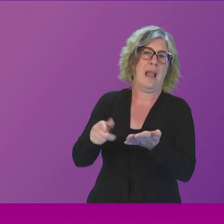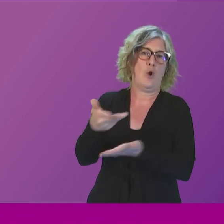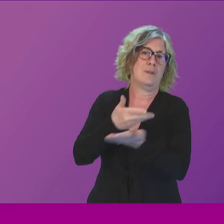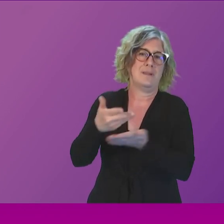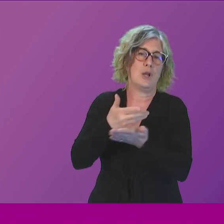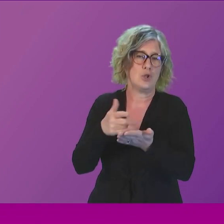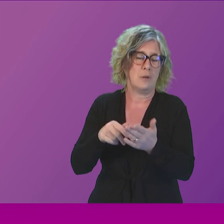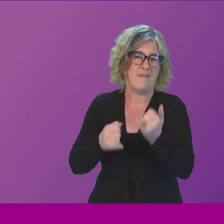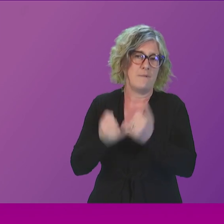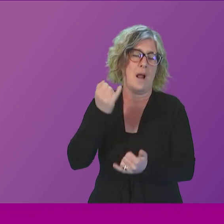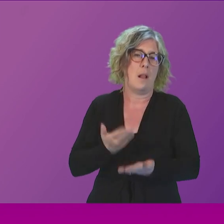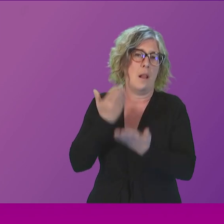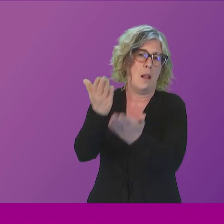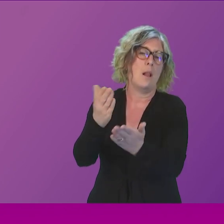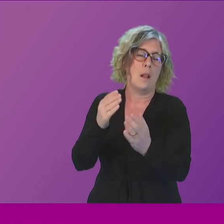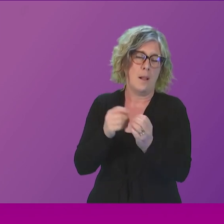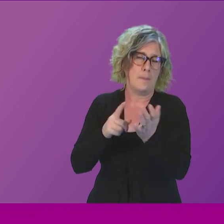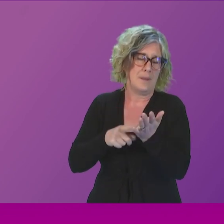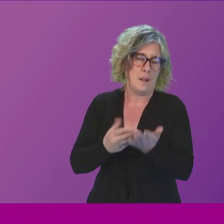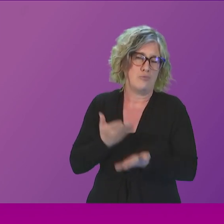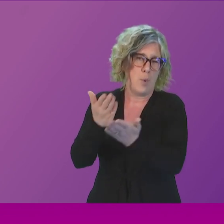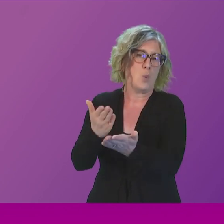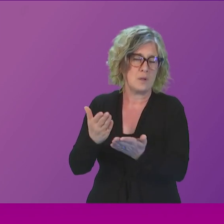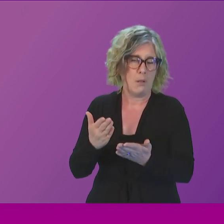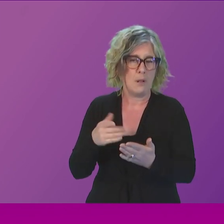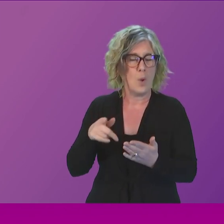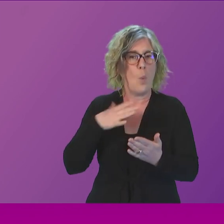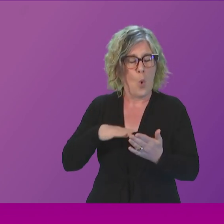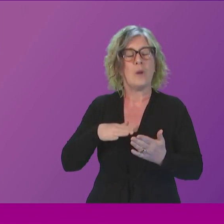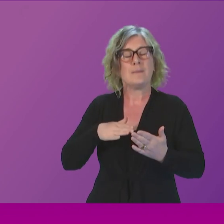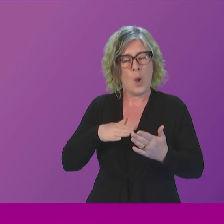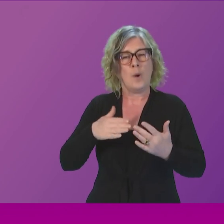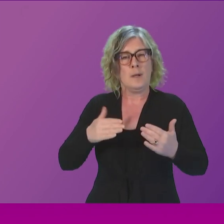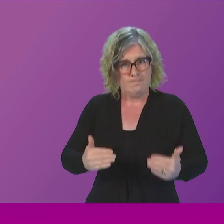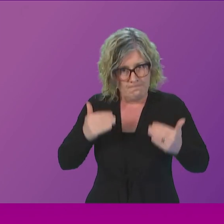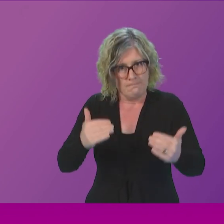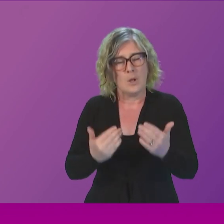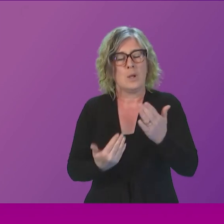final bill proposal on safe access zones, which represents the next stage in bringing forward that essential legislation.